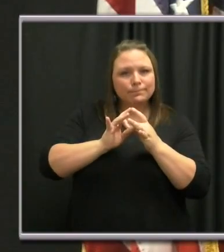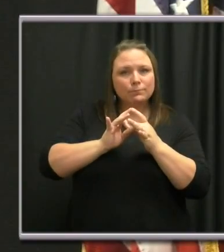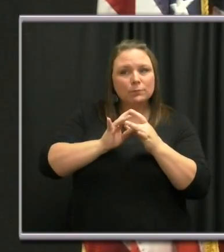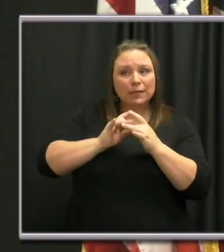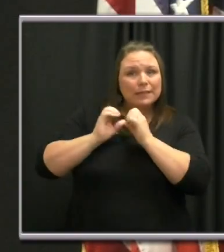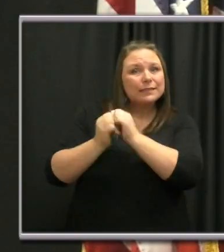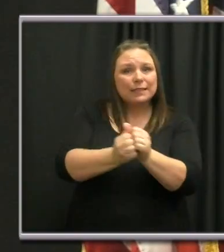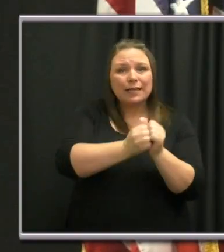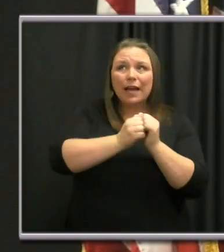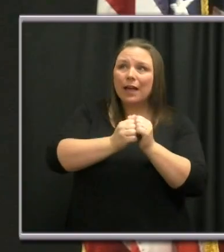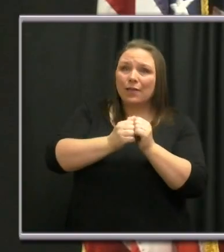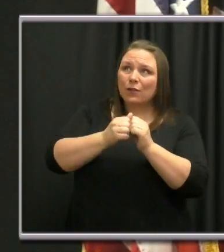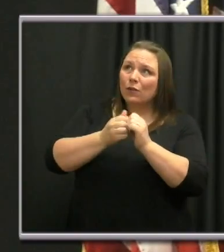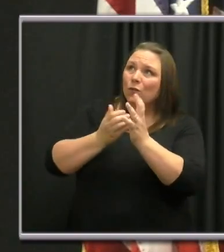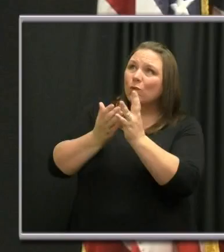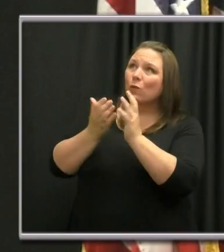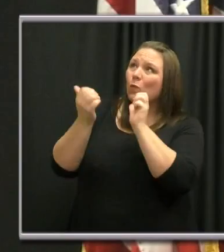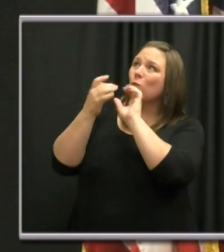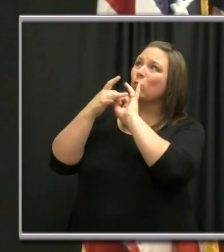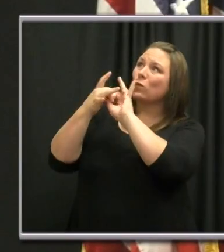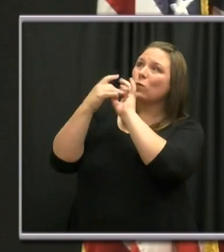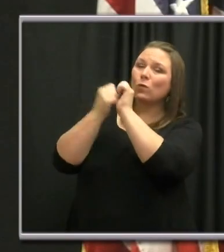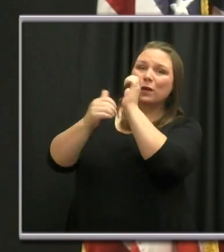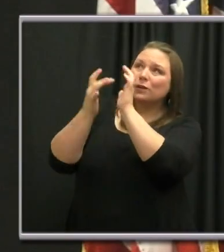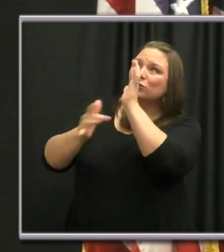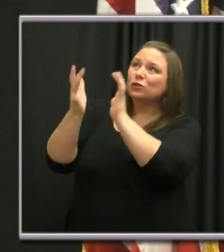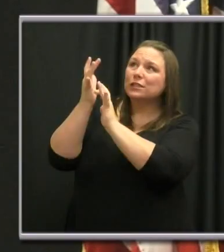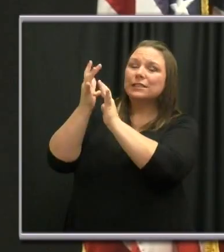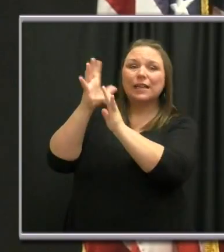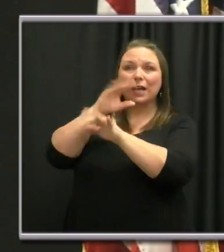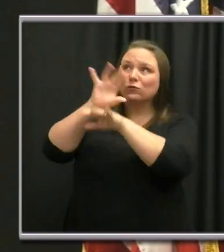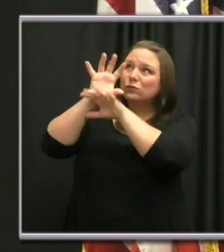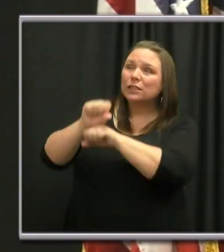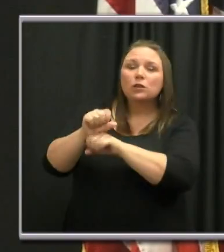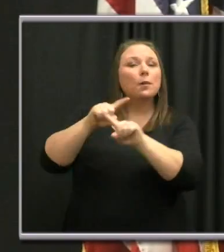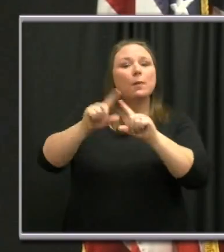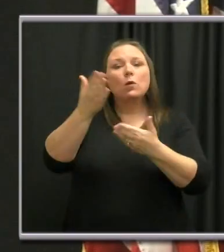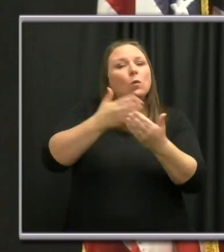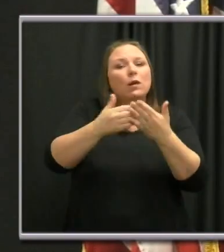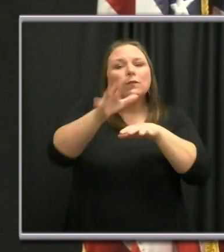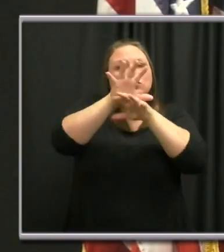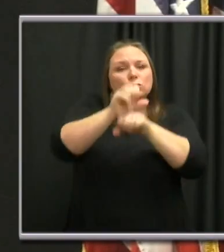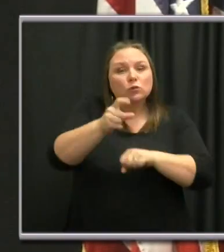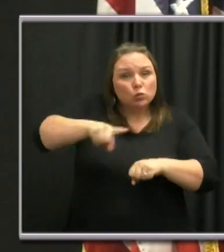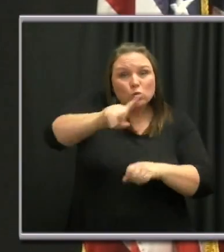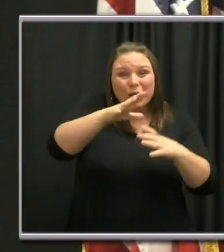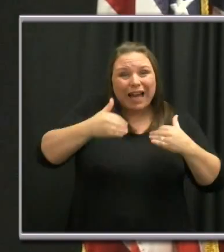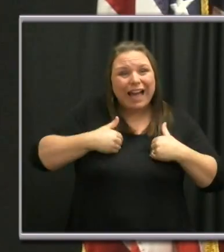SPIRITUALLY. TOGETHER IN CHRIST IN OUR TRADITION BUT WHATEVER